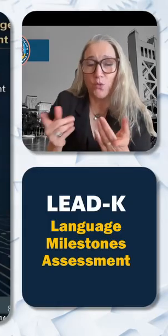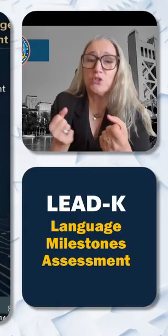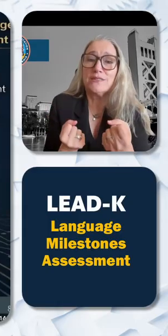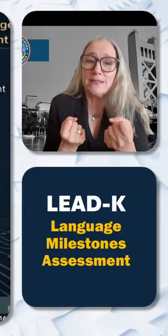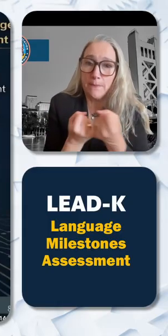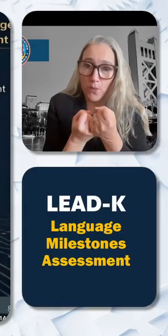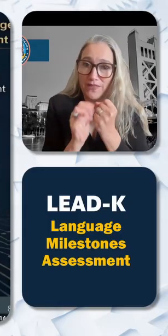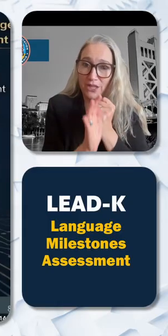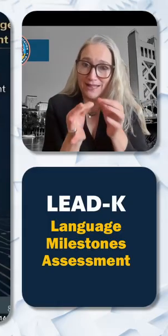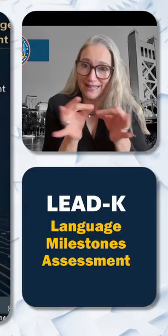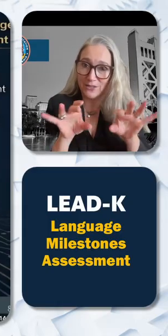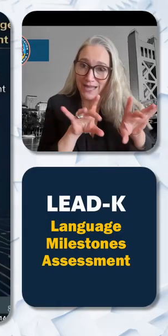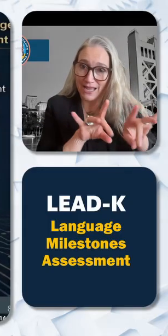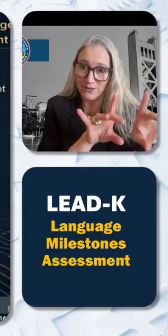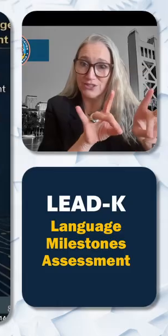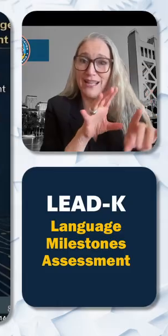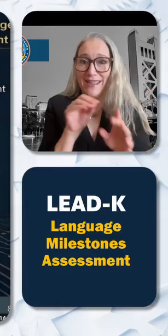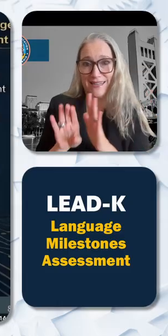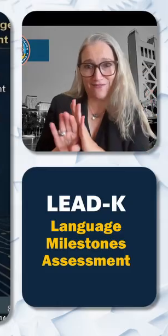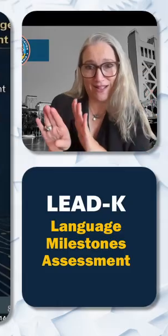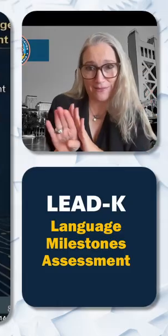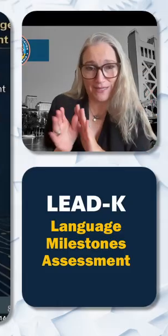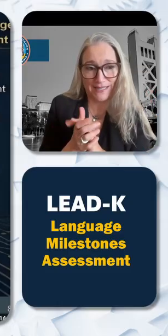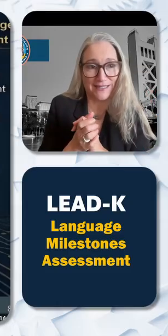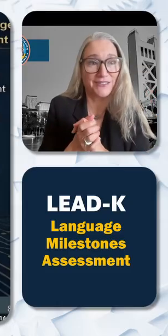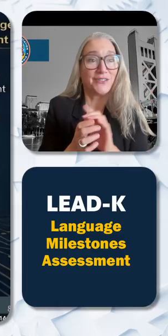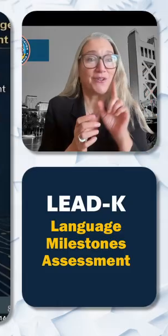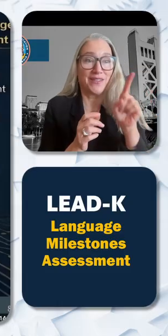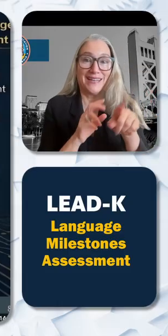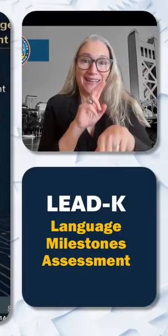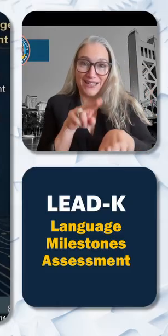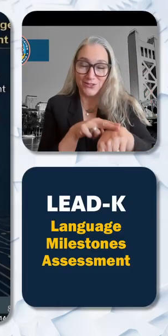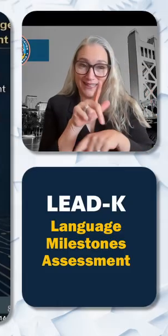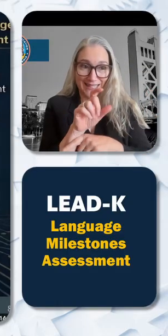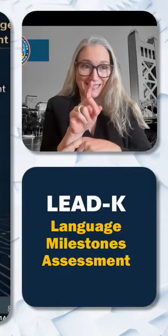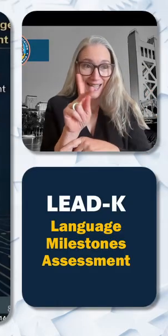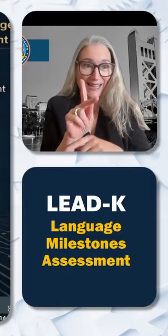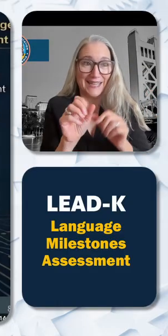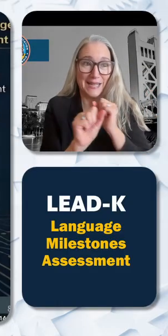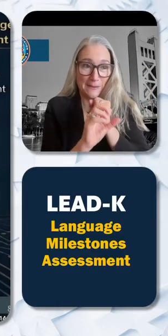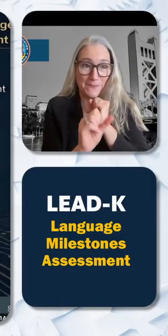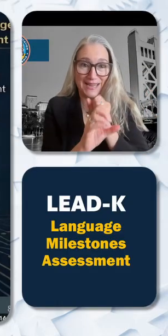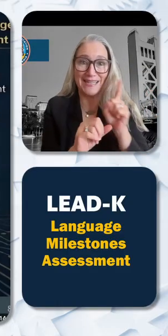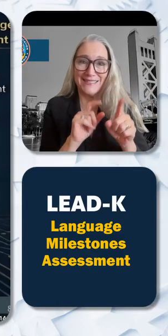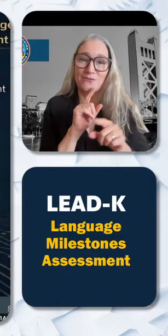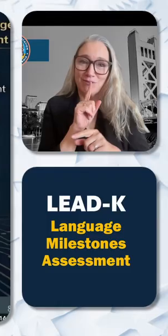appropriate services and access at home to support their acquisition and development.